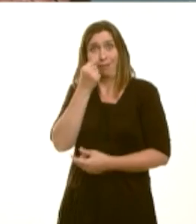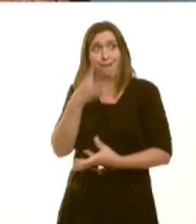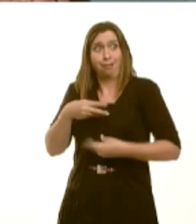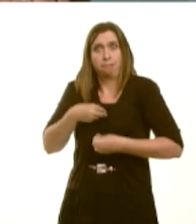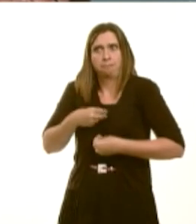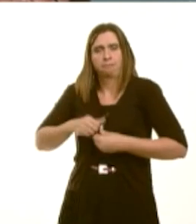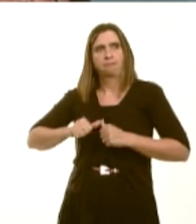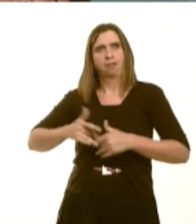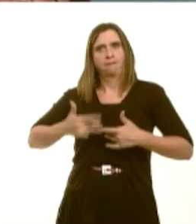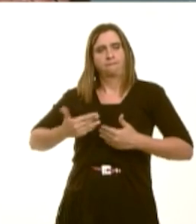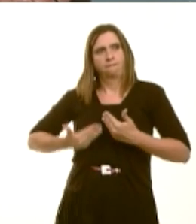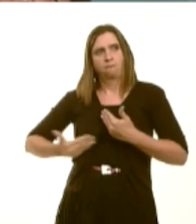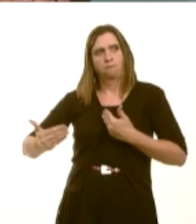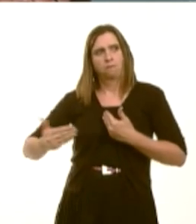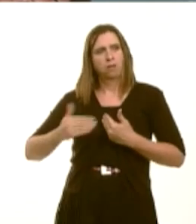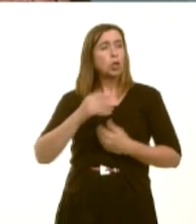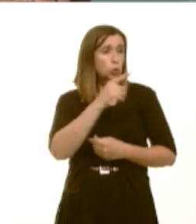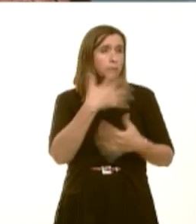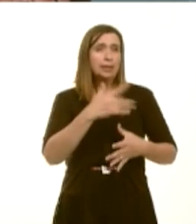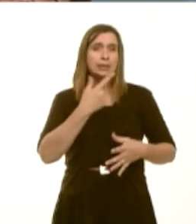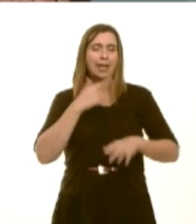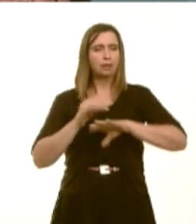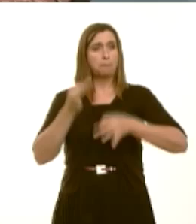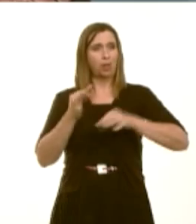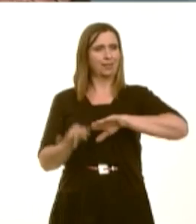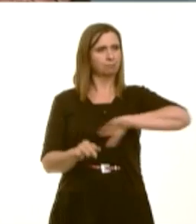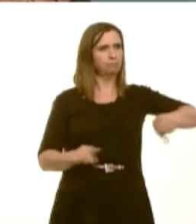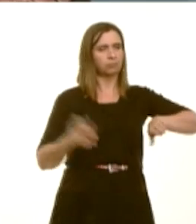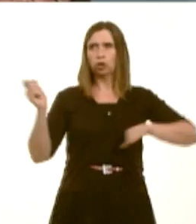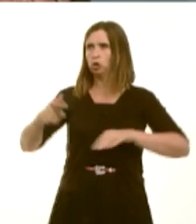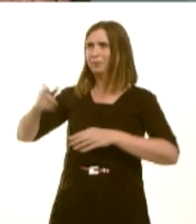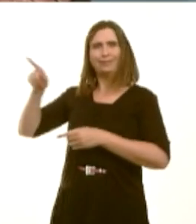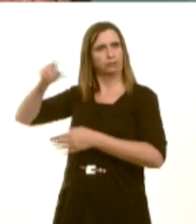politicians shouldnít prescribe the drugs; clinicians should. Well, she has identified